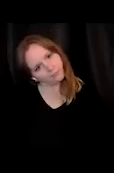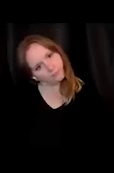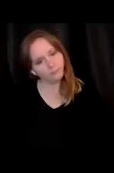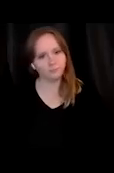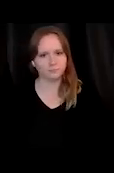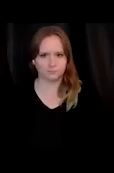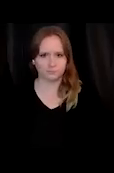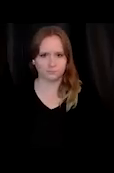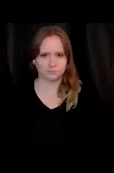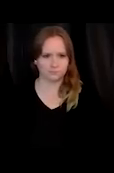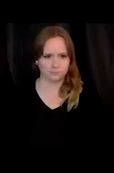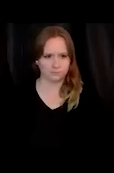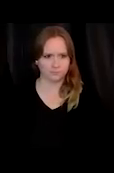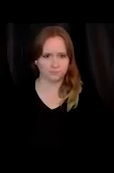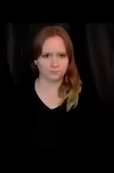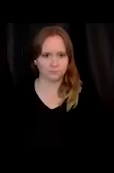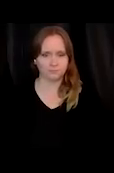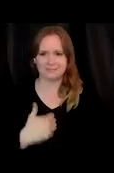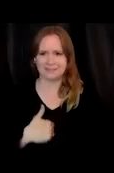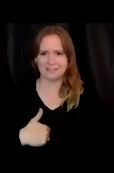I'm gonna get started. Sorry.